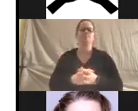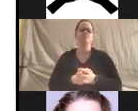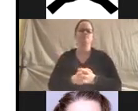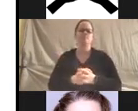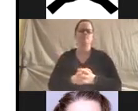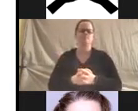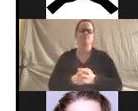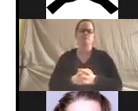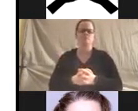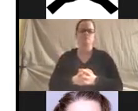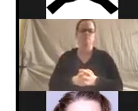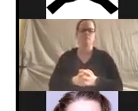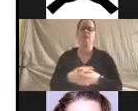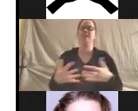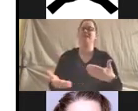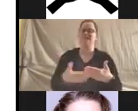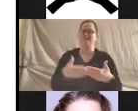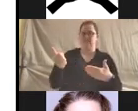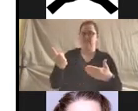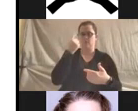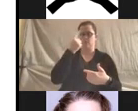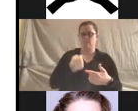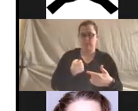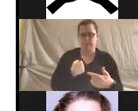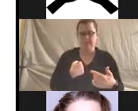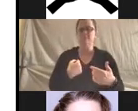It's easier for me to share with you